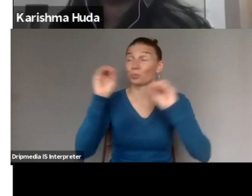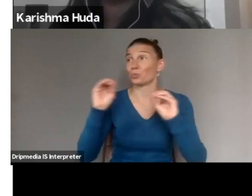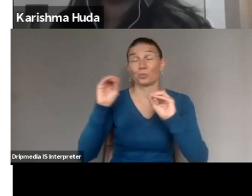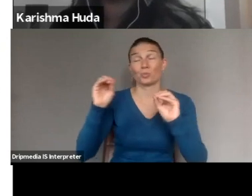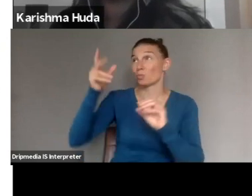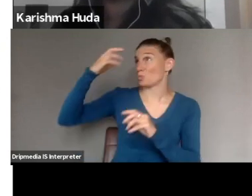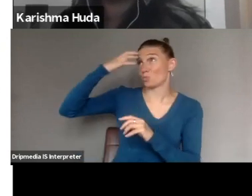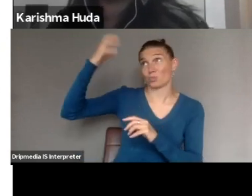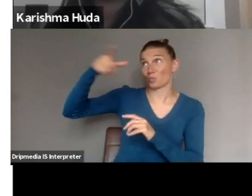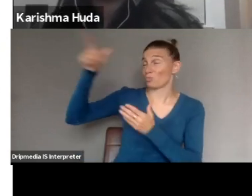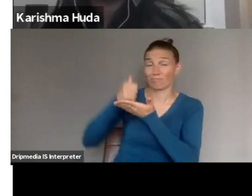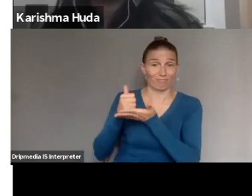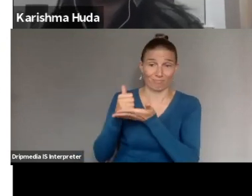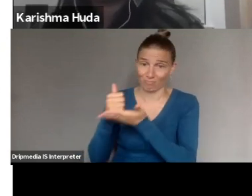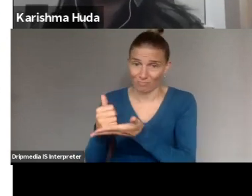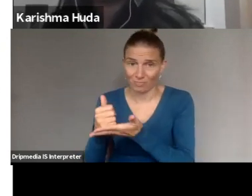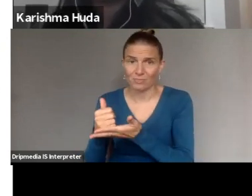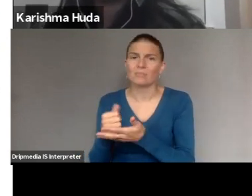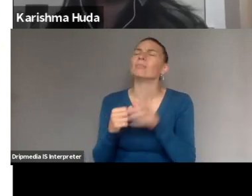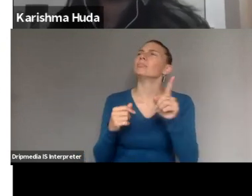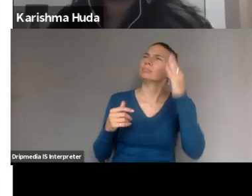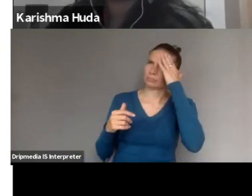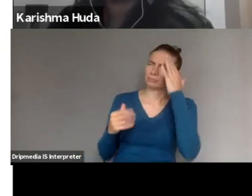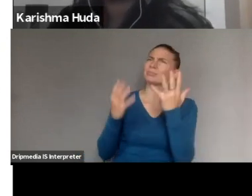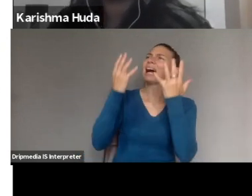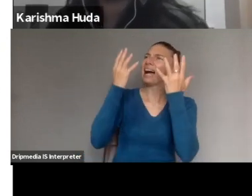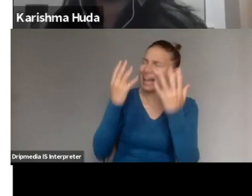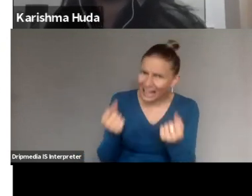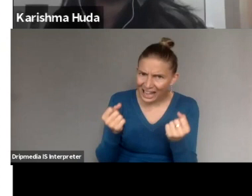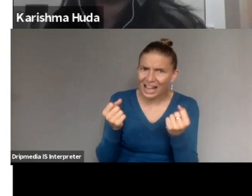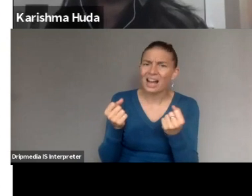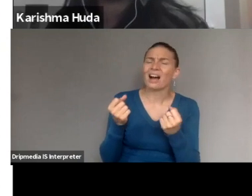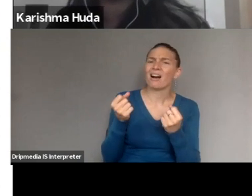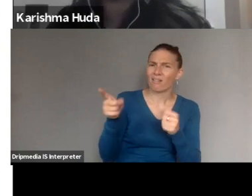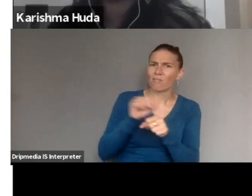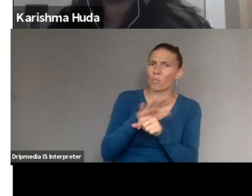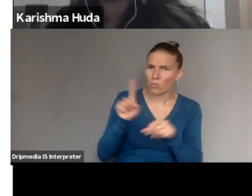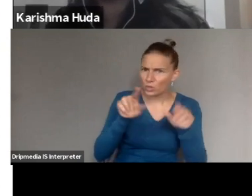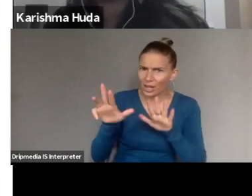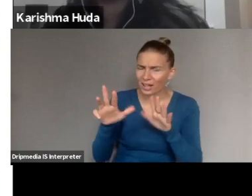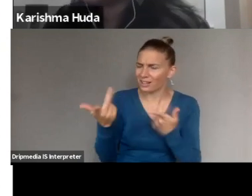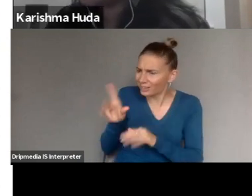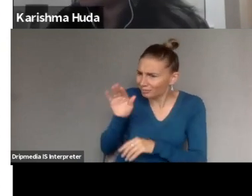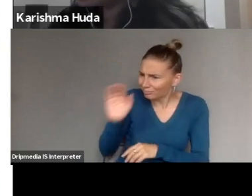She’s aware of the COVID-19 response schemes and has complained to village officials but was told that beneficiaries